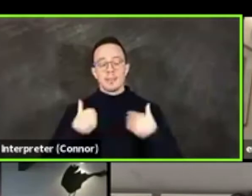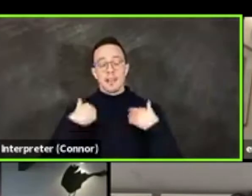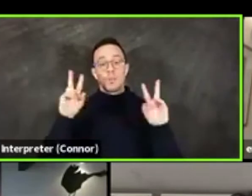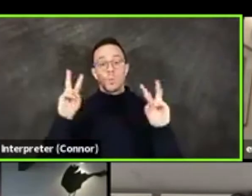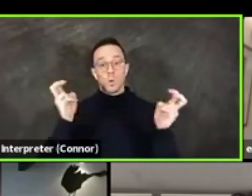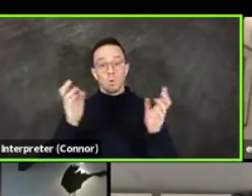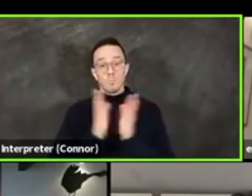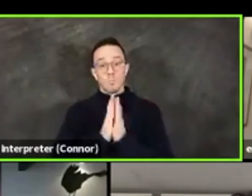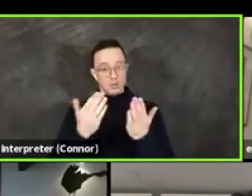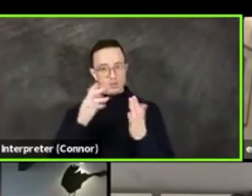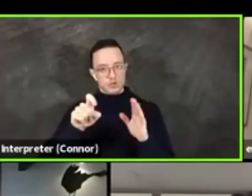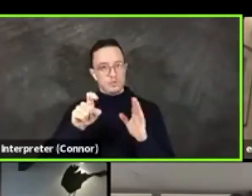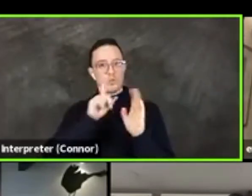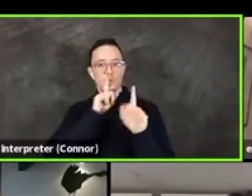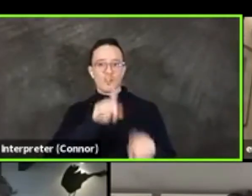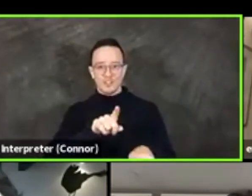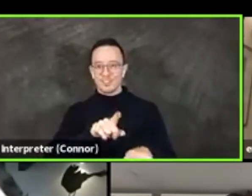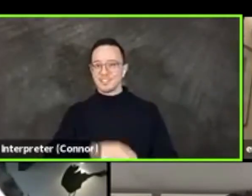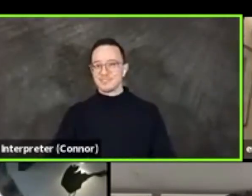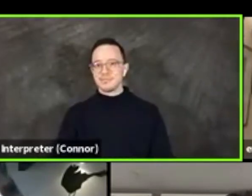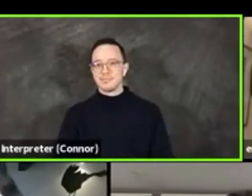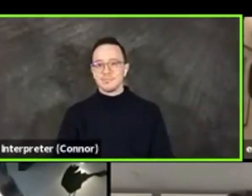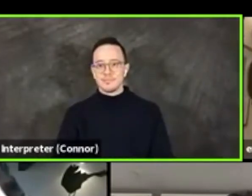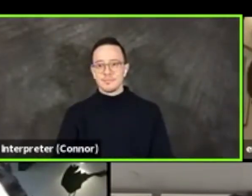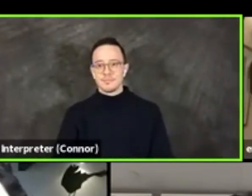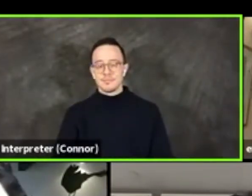EVERYONE SHOULD ORDER. IF YOU CAN SEE IT FROM LEANNE SIMPSON